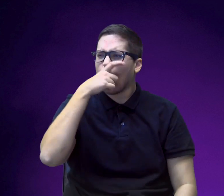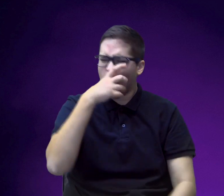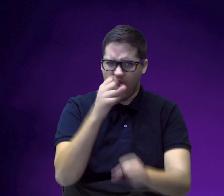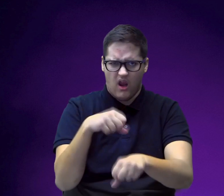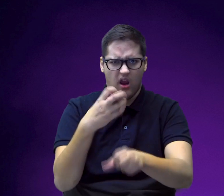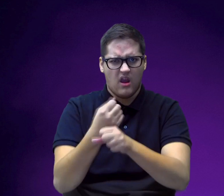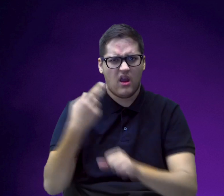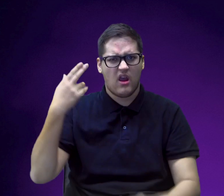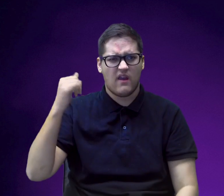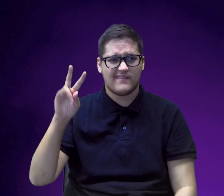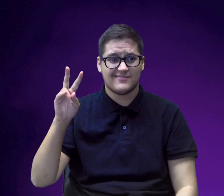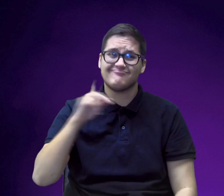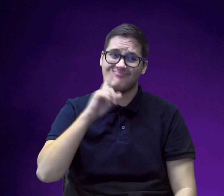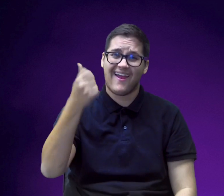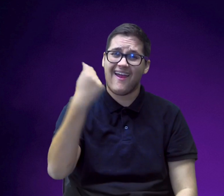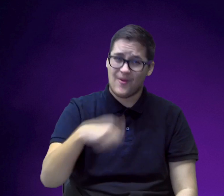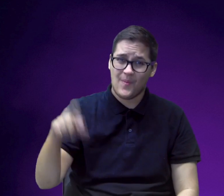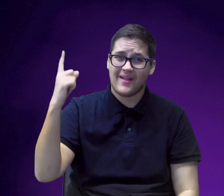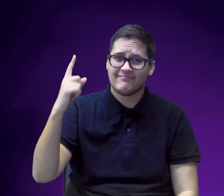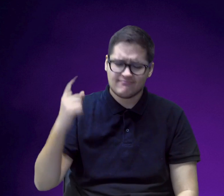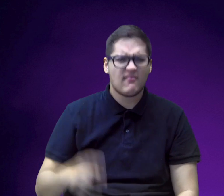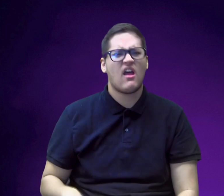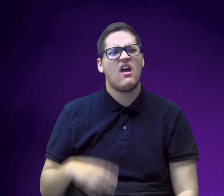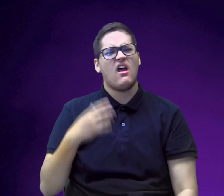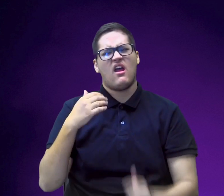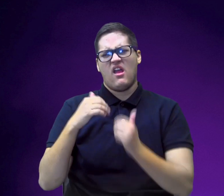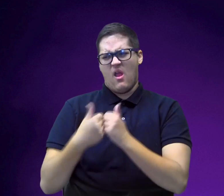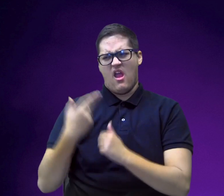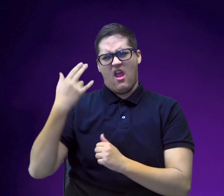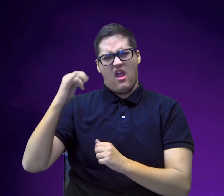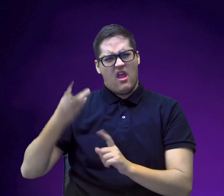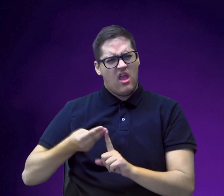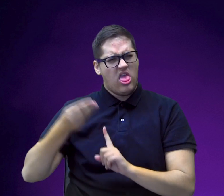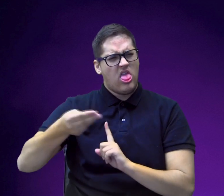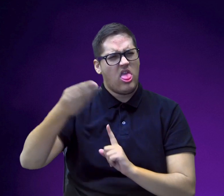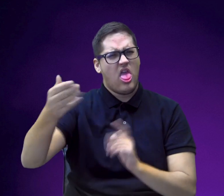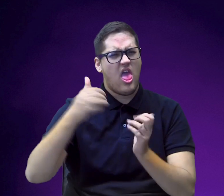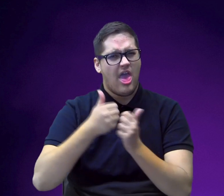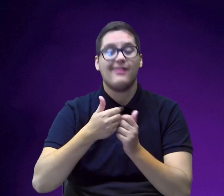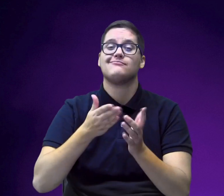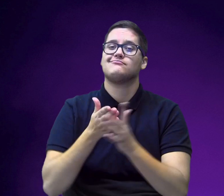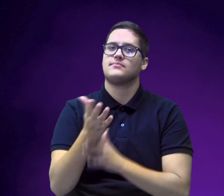Who can get HIV? Anyone. How is HIV passed onto other person?